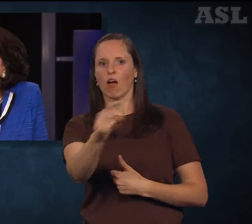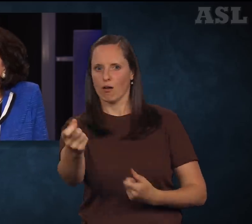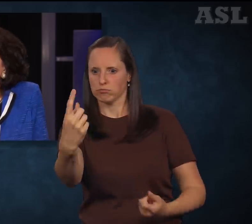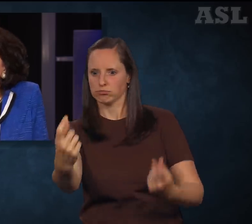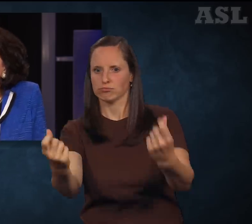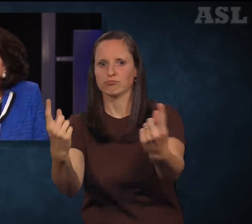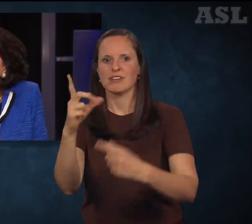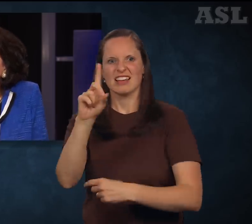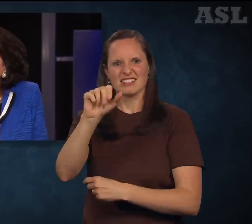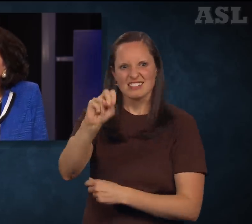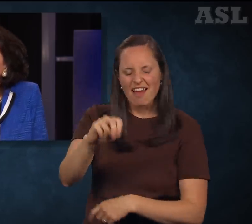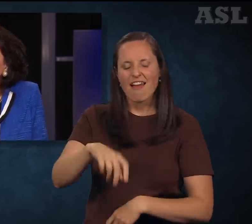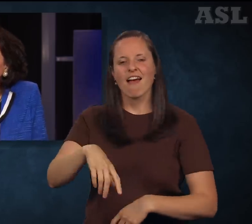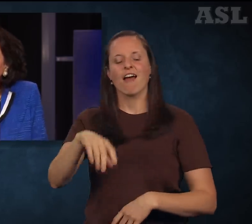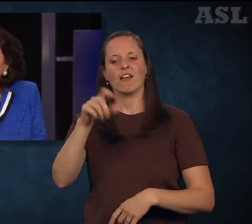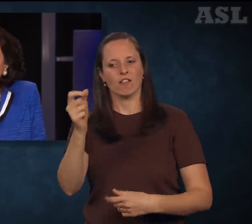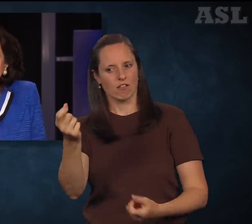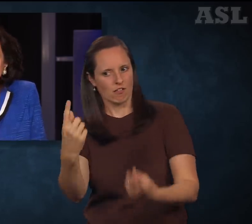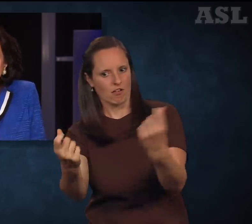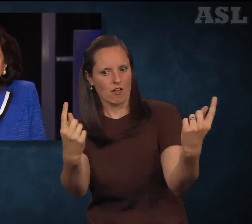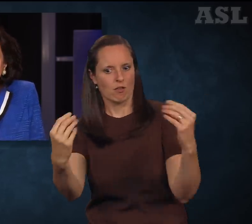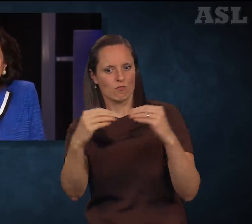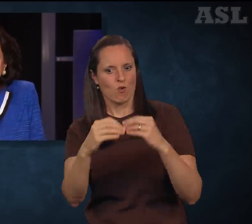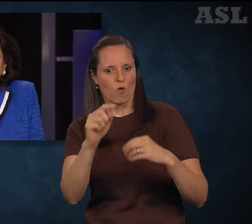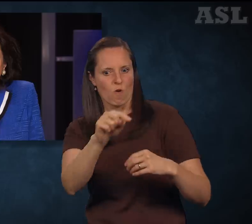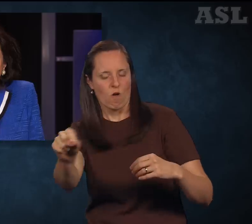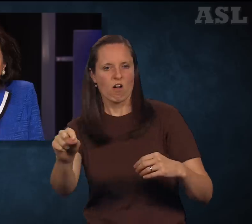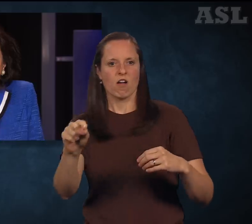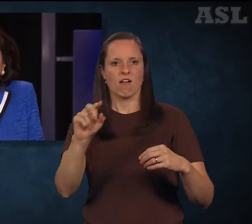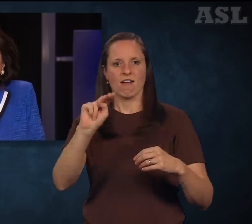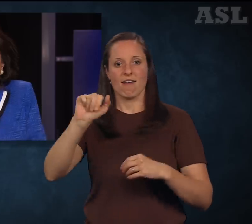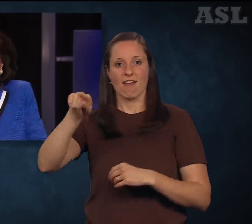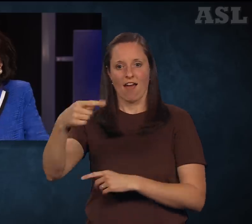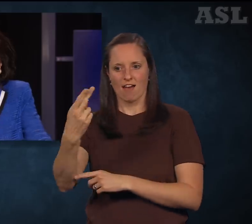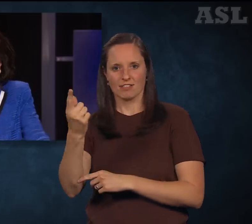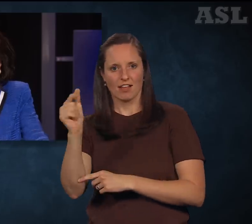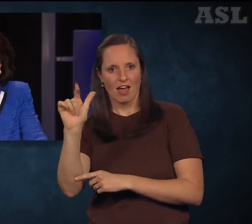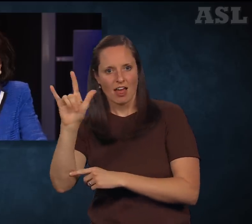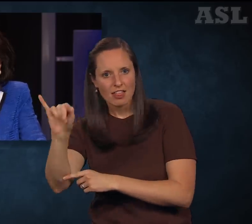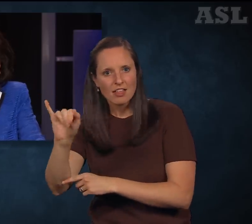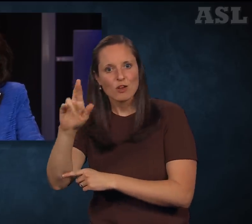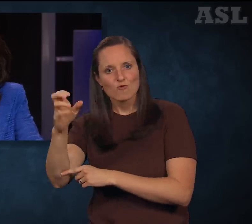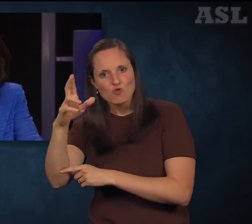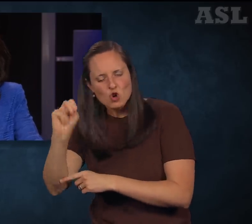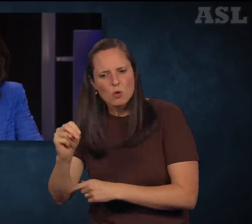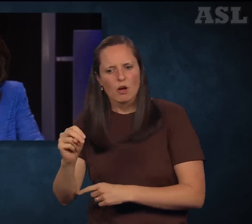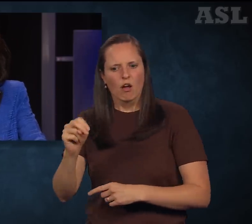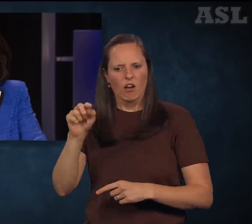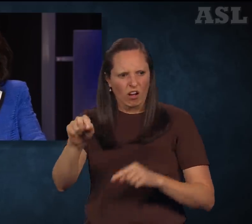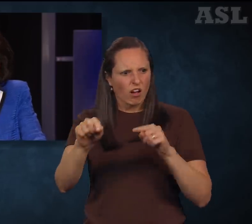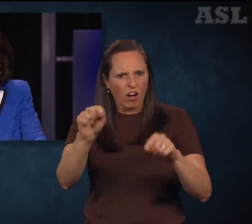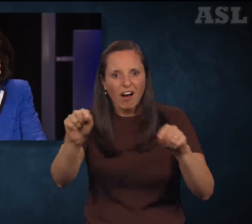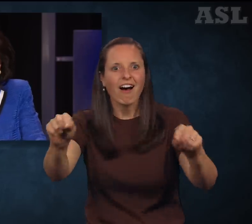A FEW MORE STOOD.